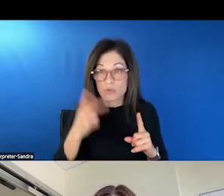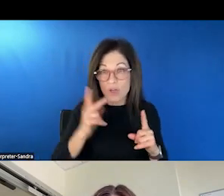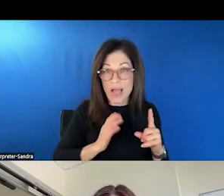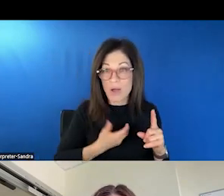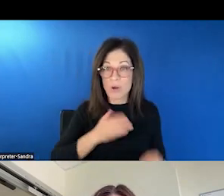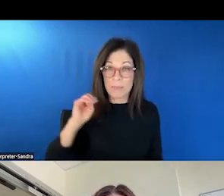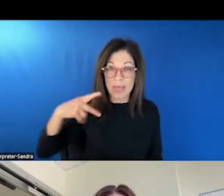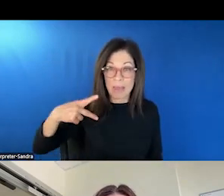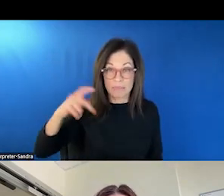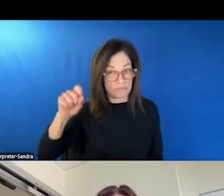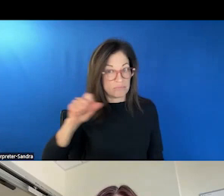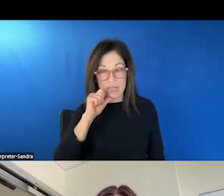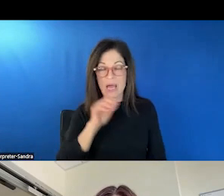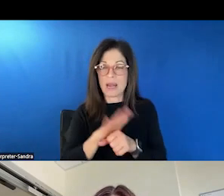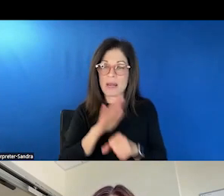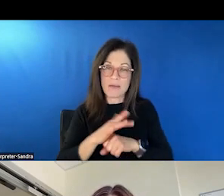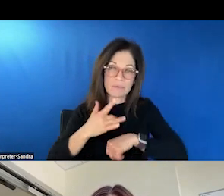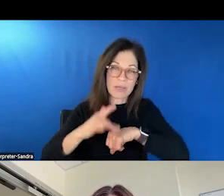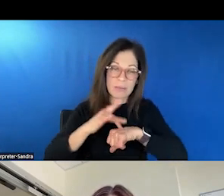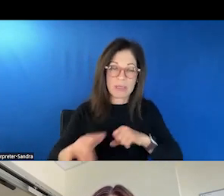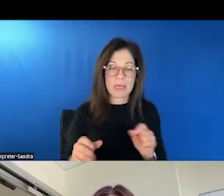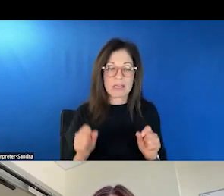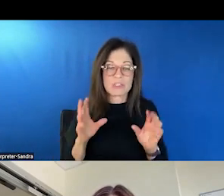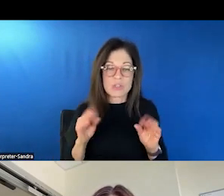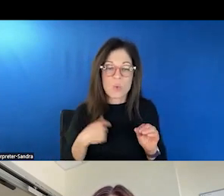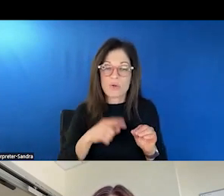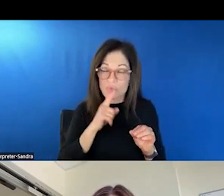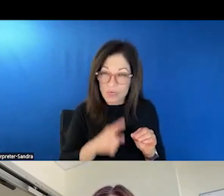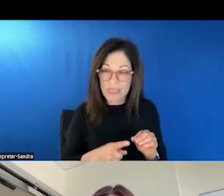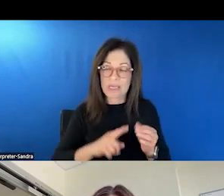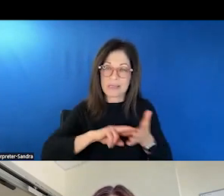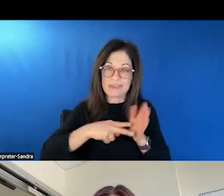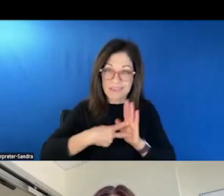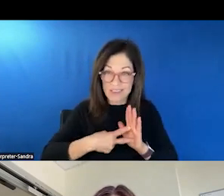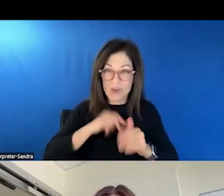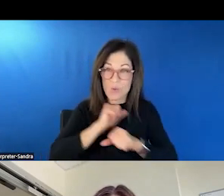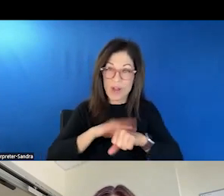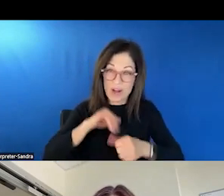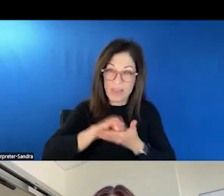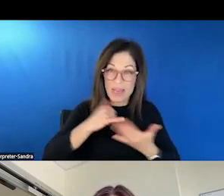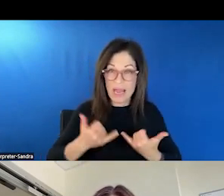THERE IS NOT ENOUGH CAPACITY. WE ARE LITERALLY INTENTIONALLY WORKING ON THAT NOW AND WORKING ON